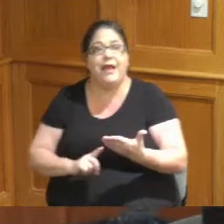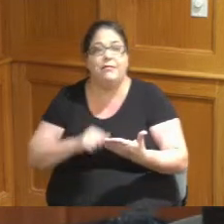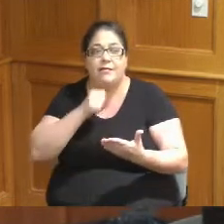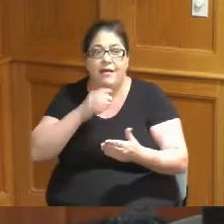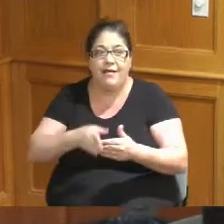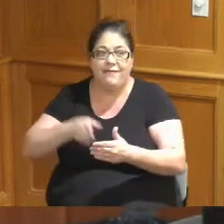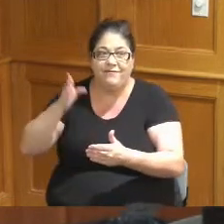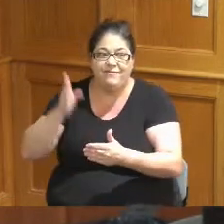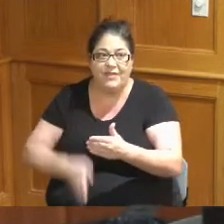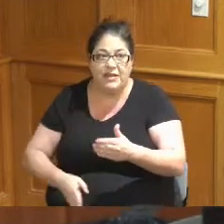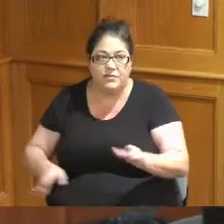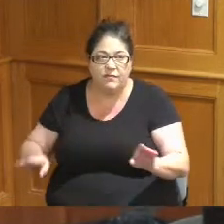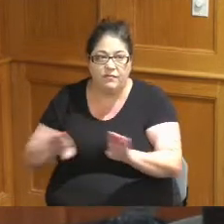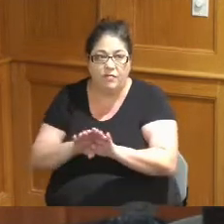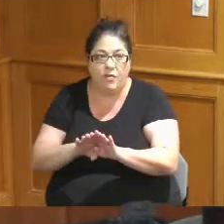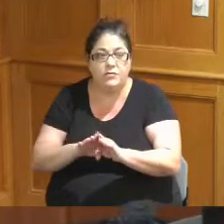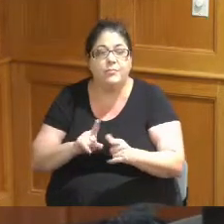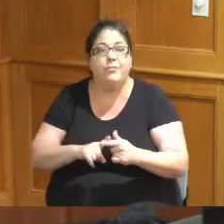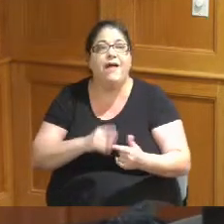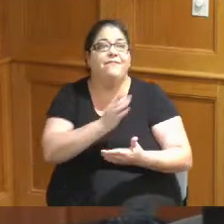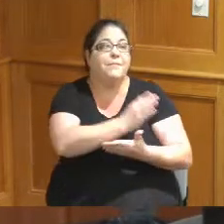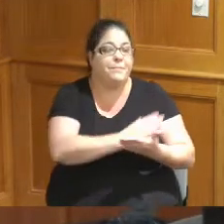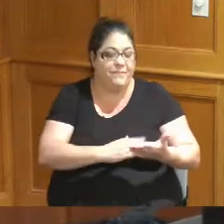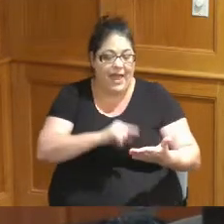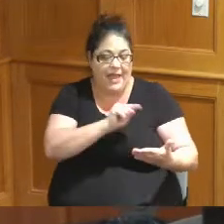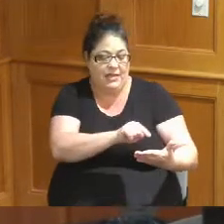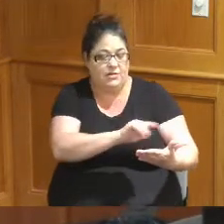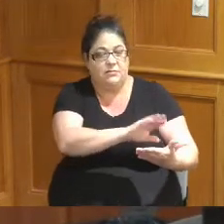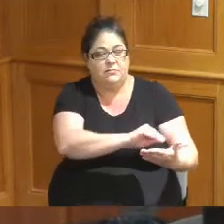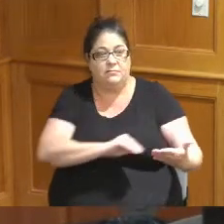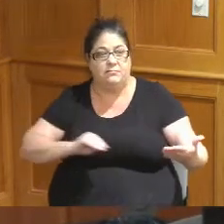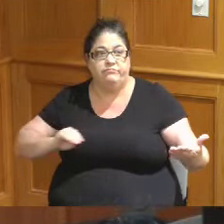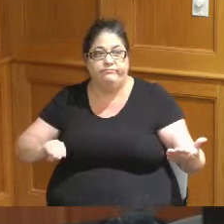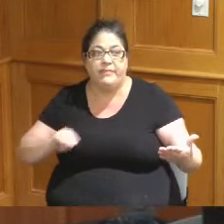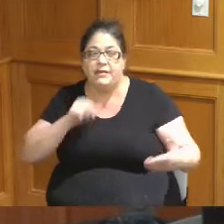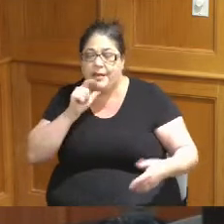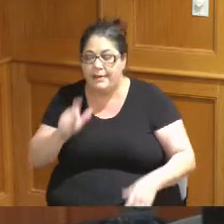entire project we've completed that phase and already identified those unneeded and so what